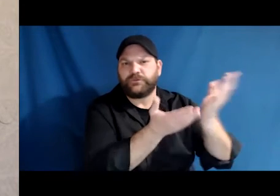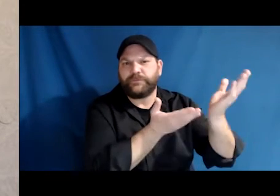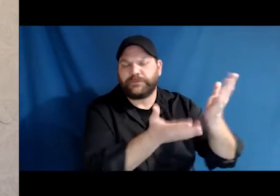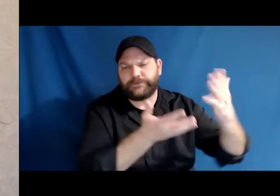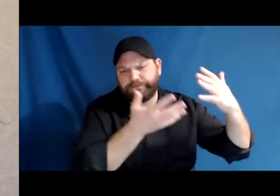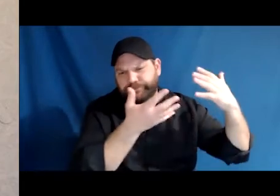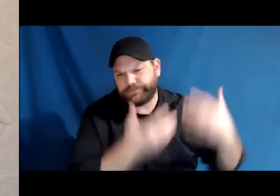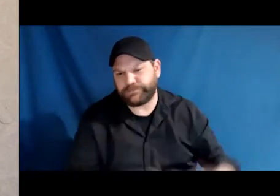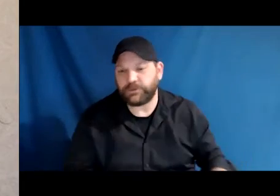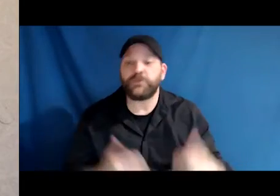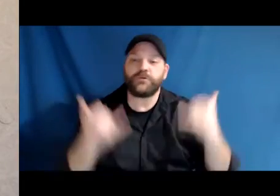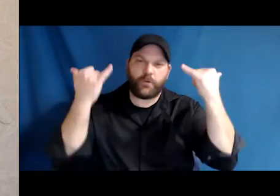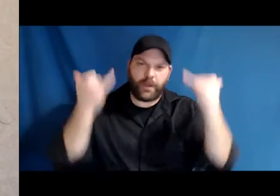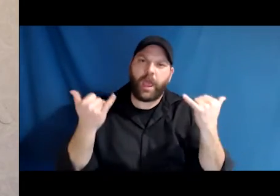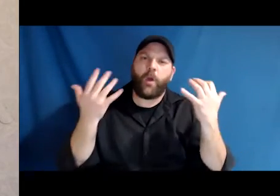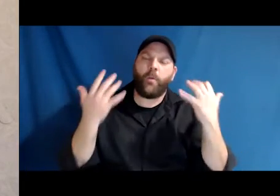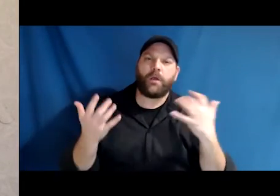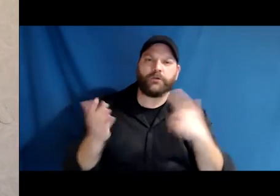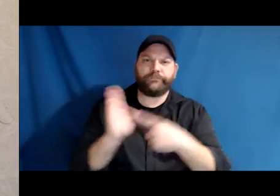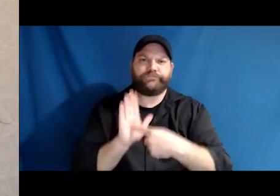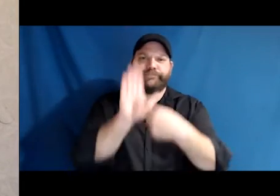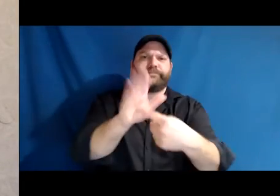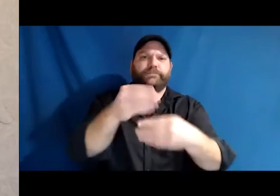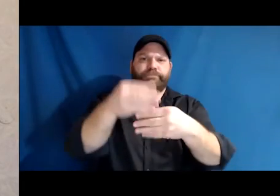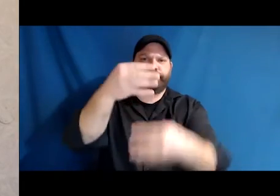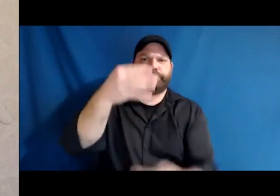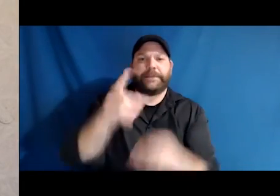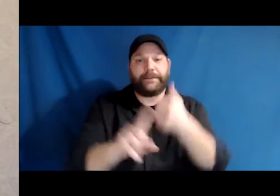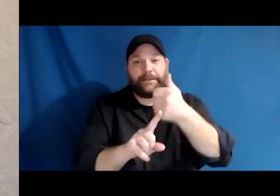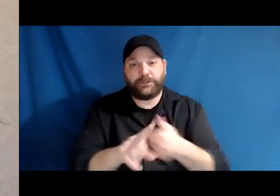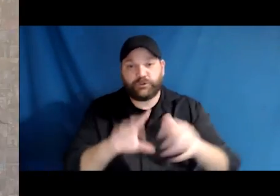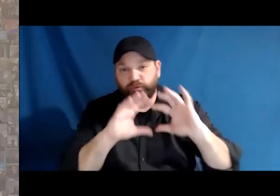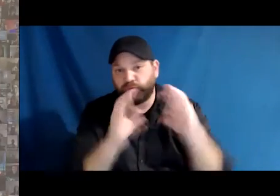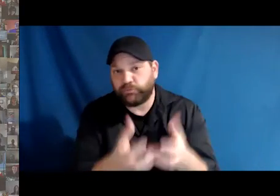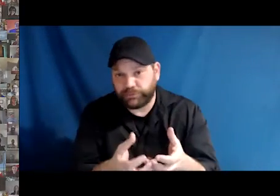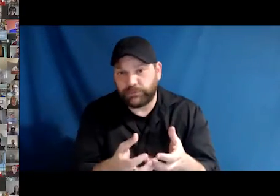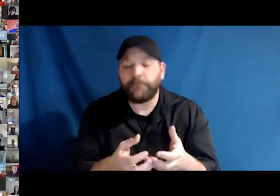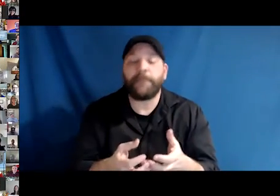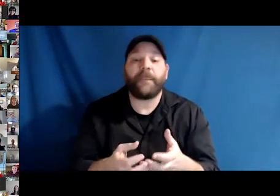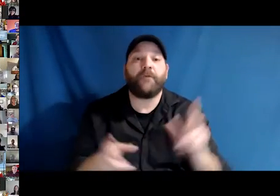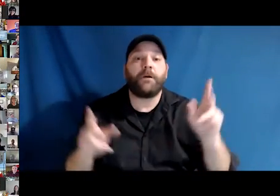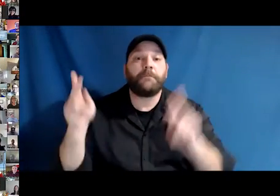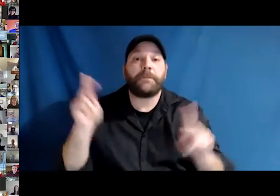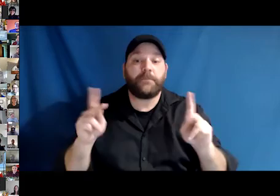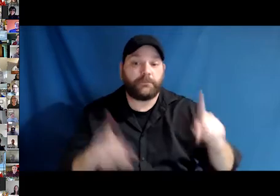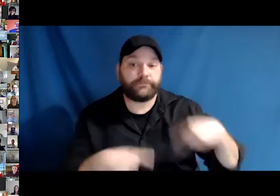So we'll take a moment now to recognize each group. We are celebrating those who have been with us for five years,